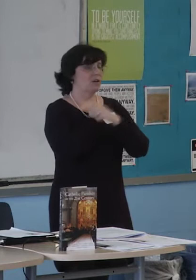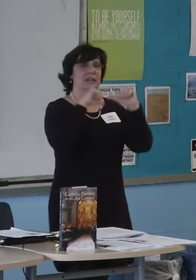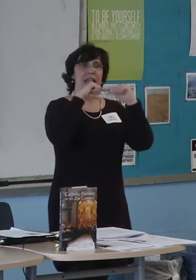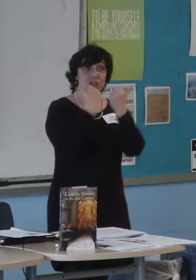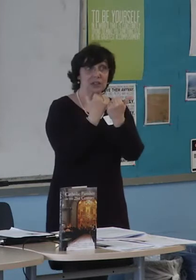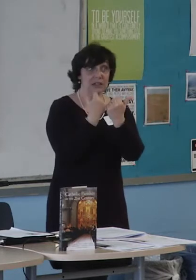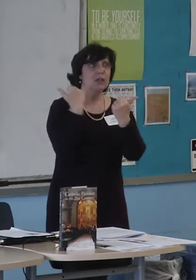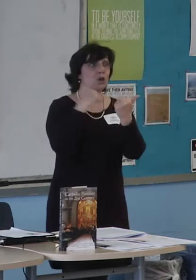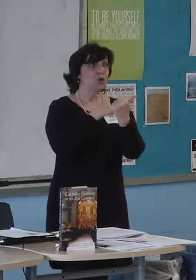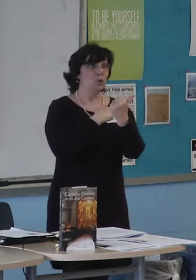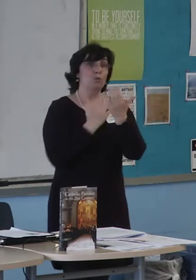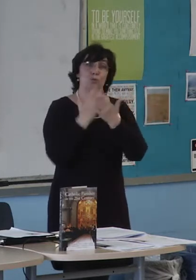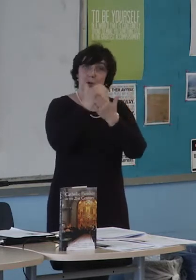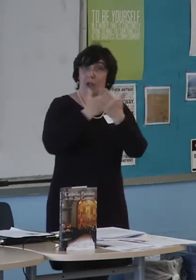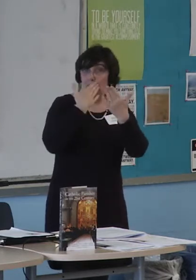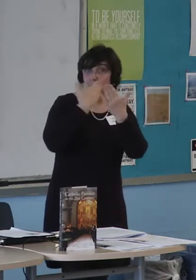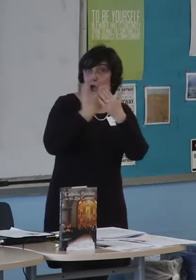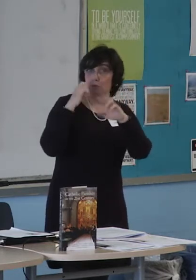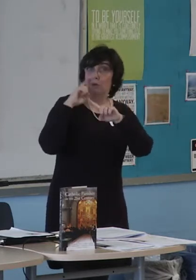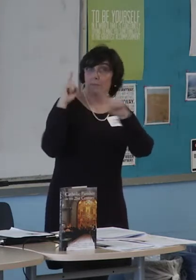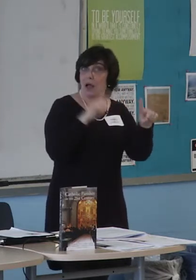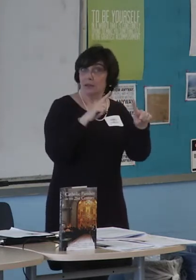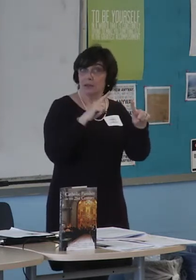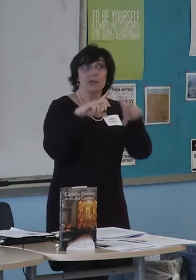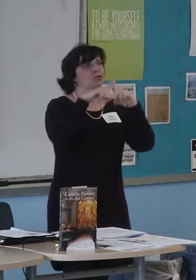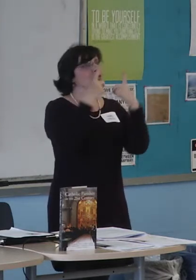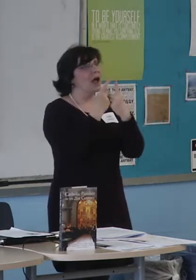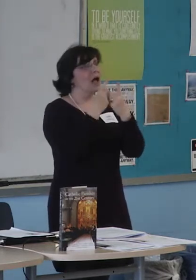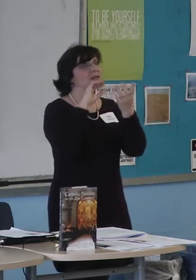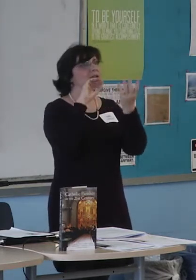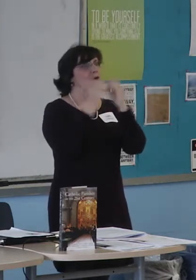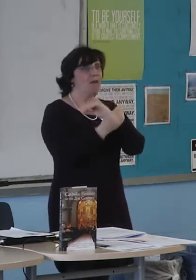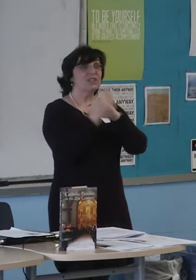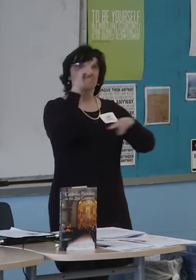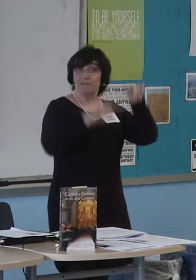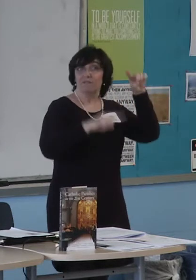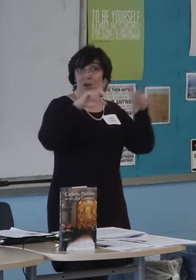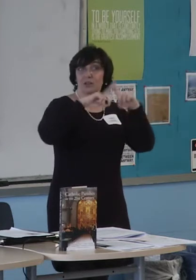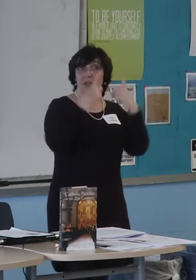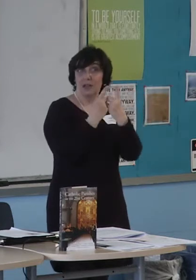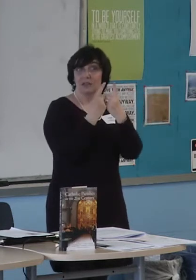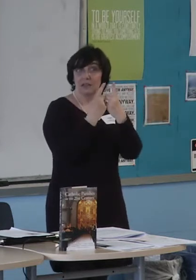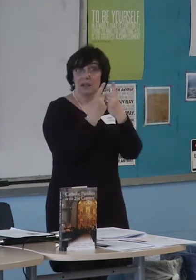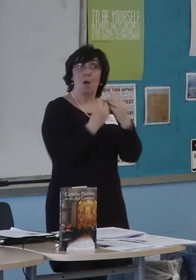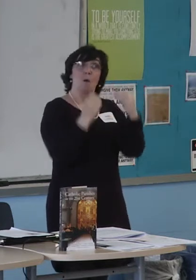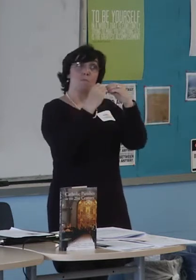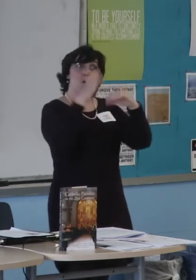we got a very good response. So diocesan offices, diocese, over 70% responded and